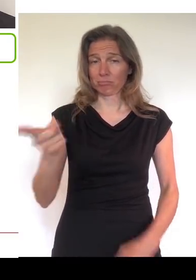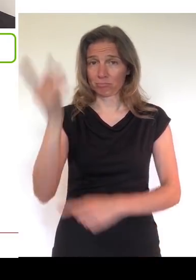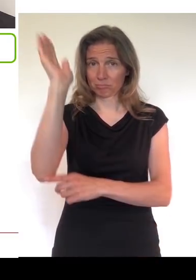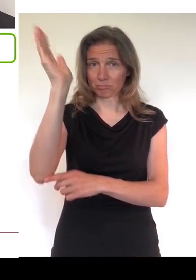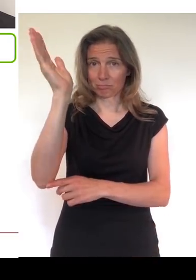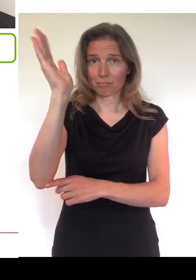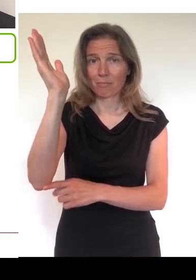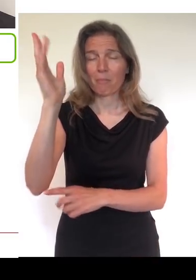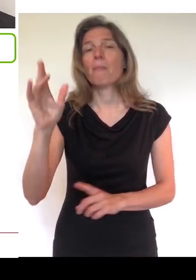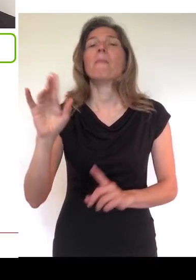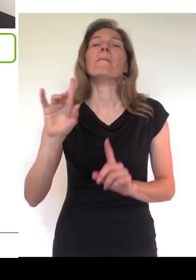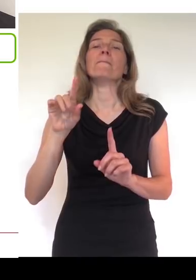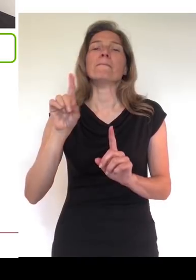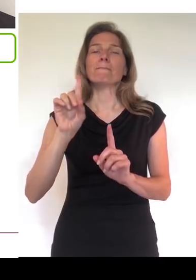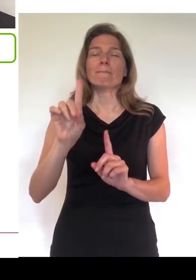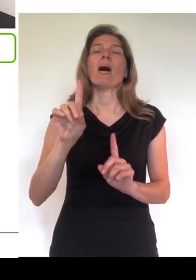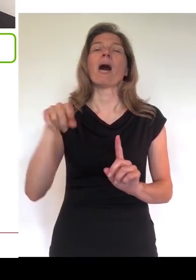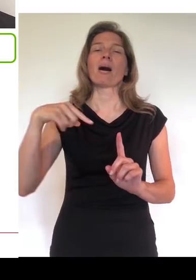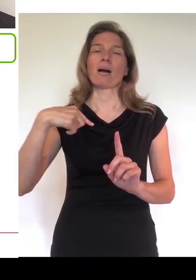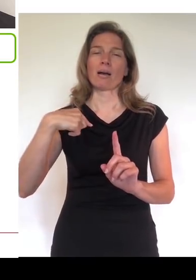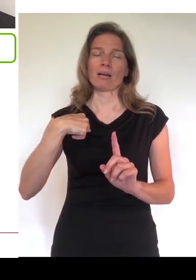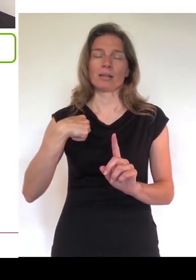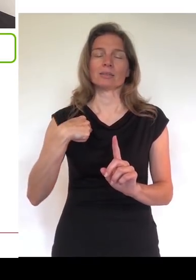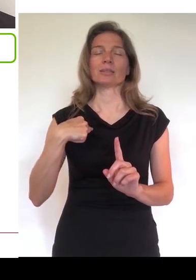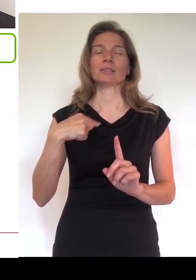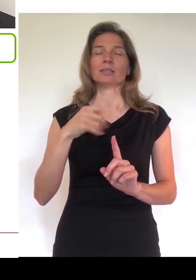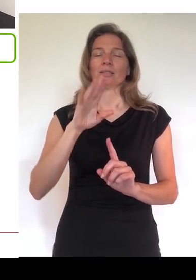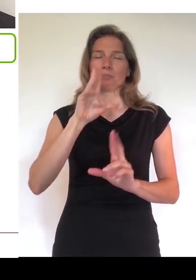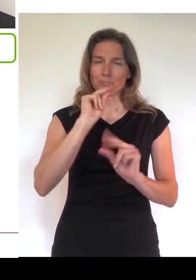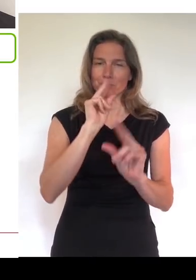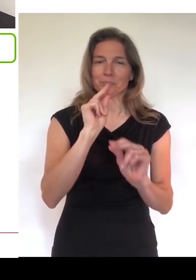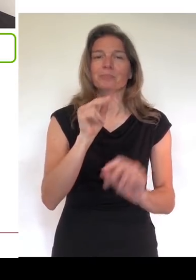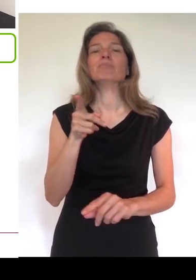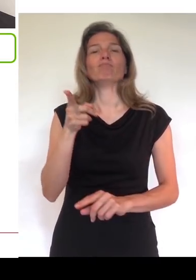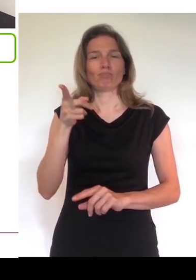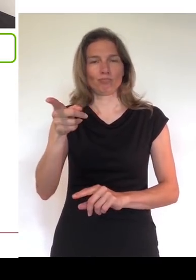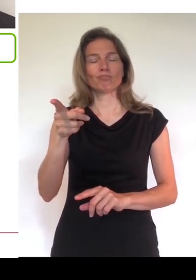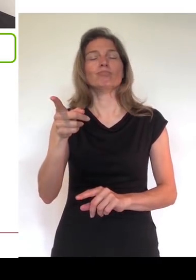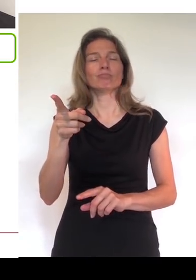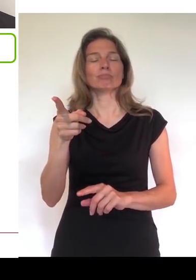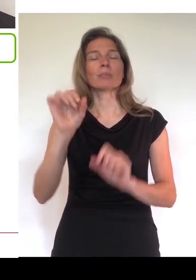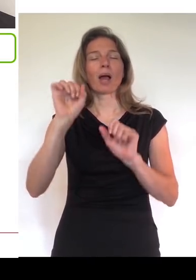You'll hear me throughout this presentation but Sonja will be available during the Q&A to answer any questions.